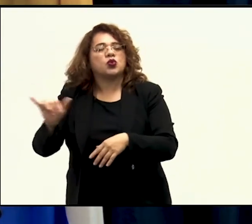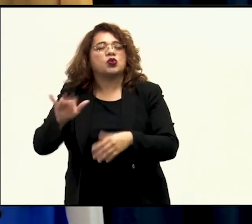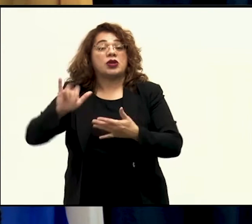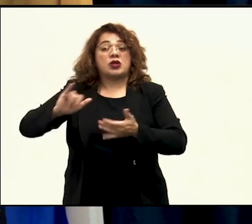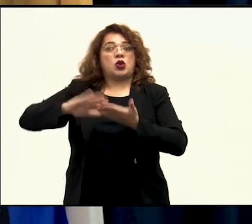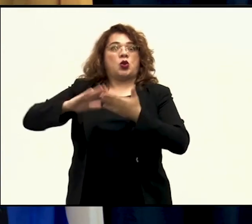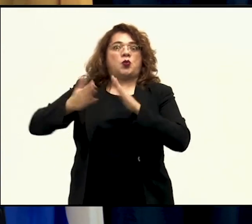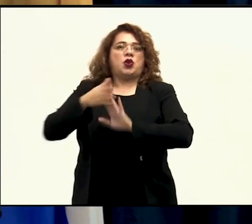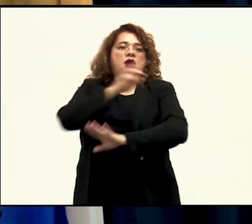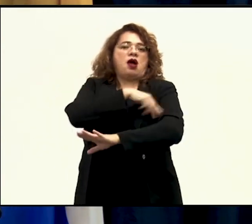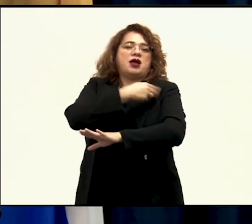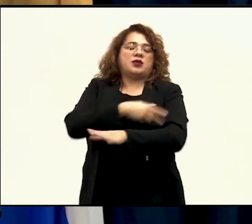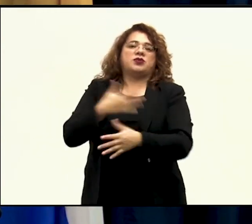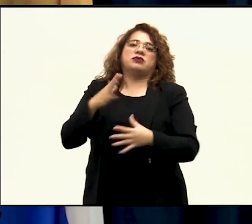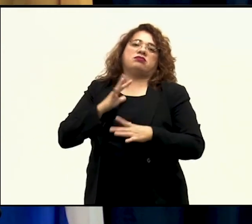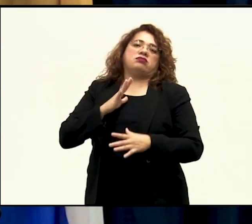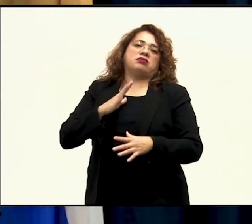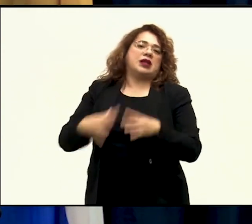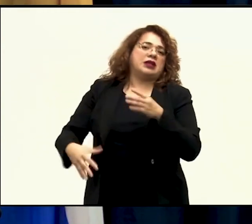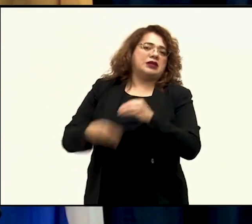In addition to that, the Health department itself.